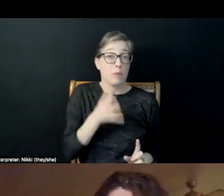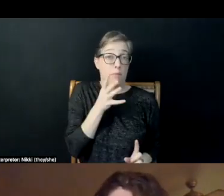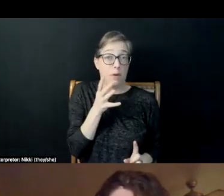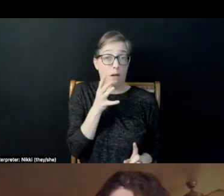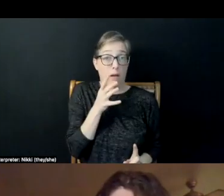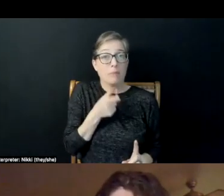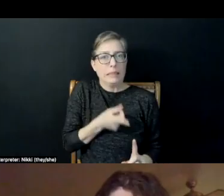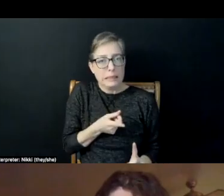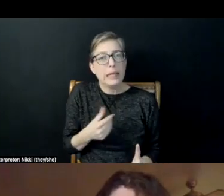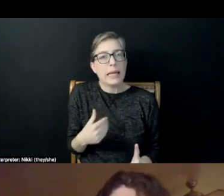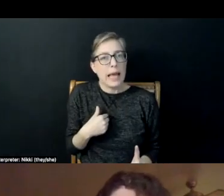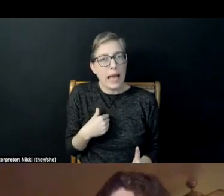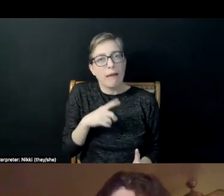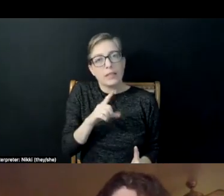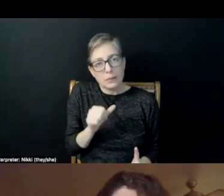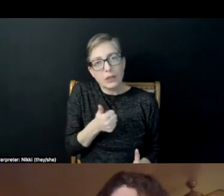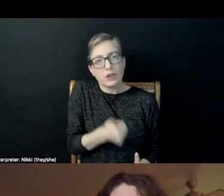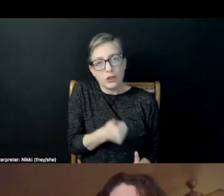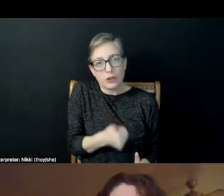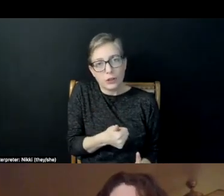that they couldn't tell is